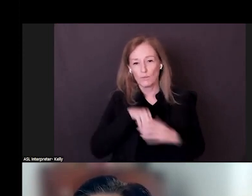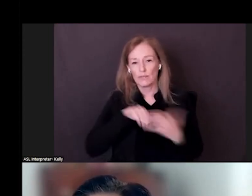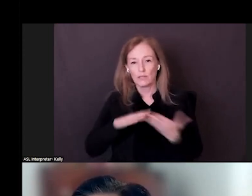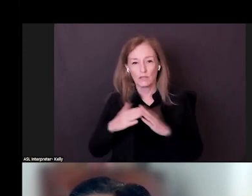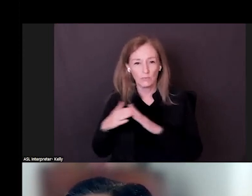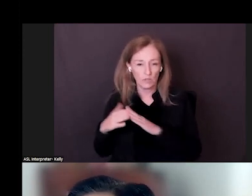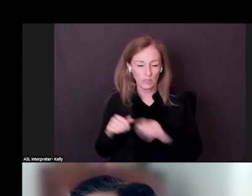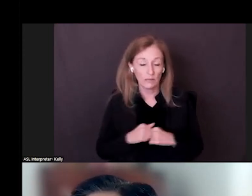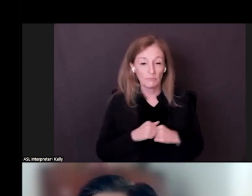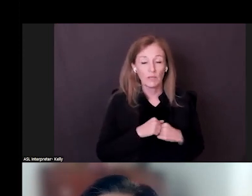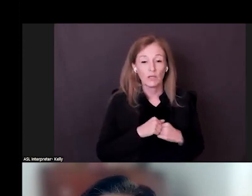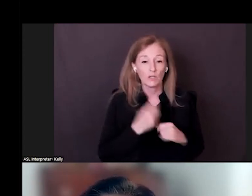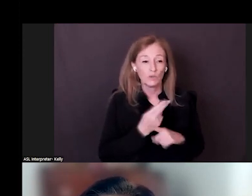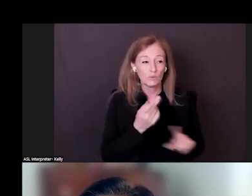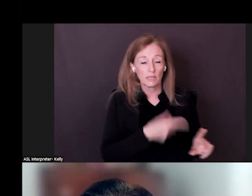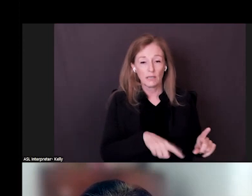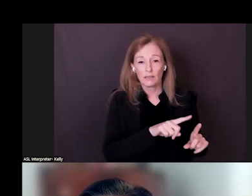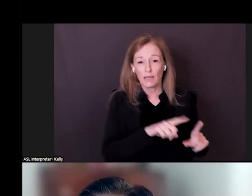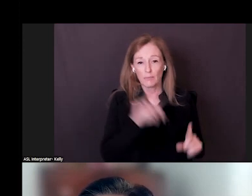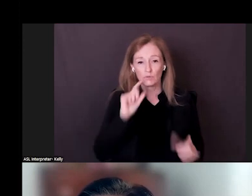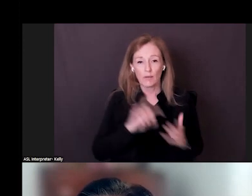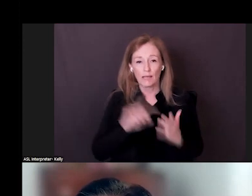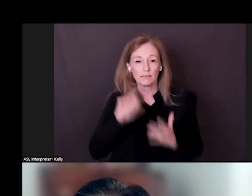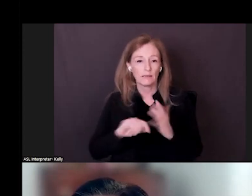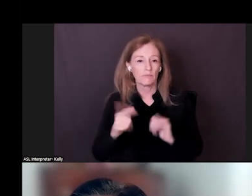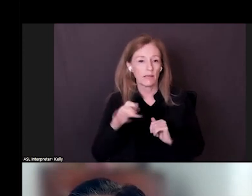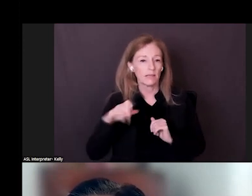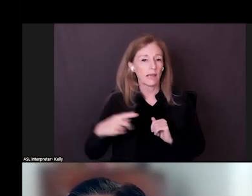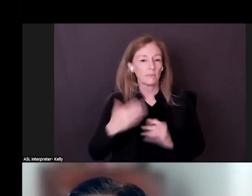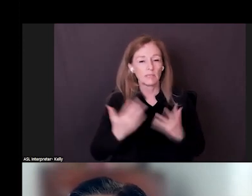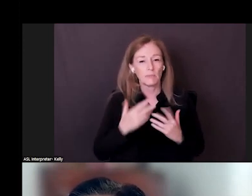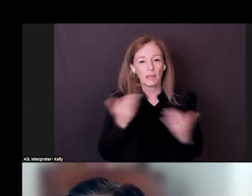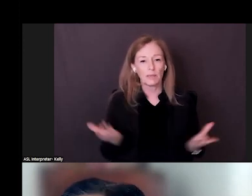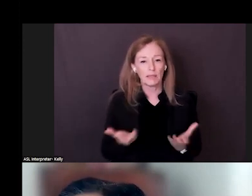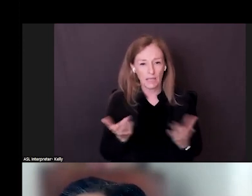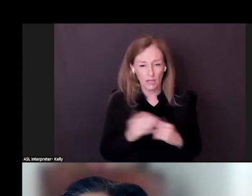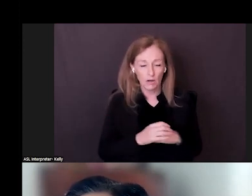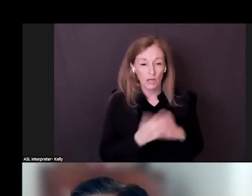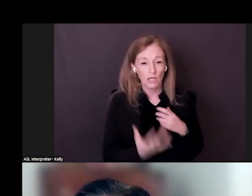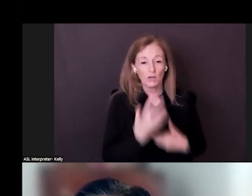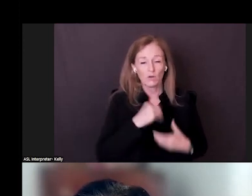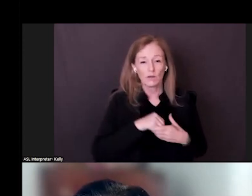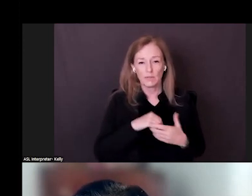IDENTIFY GAPS THAT MIGHT EXIST AND INCORPORATING THEM INTO THE 988